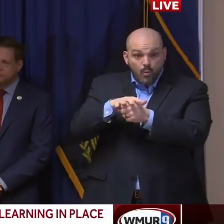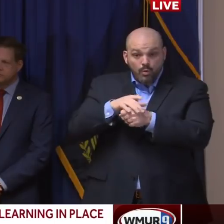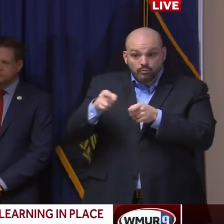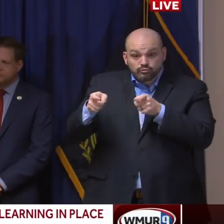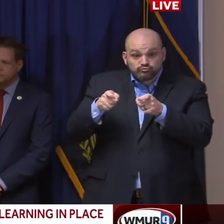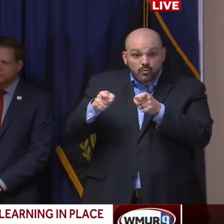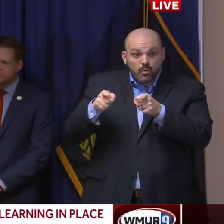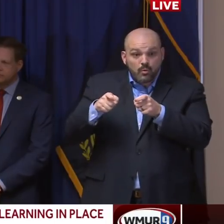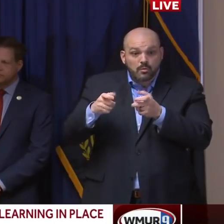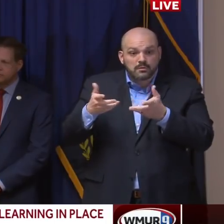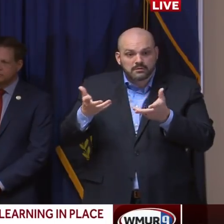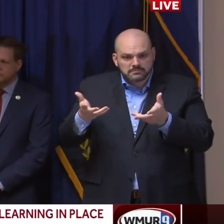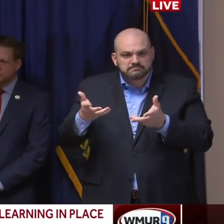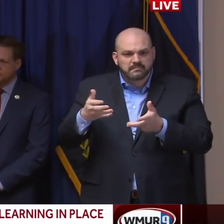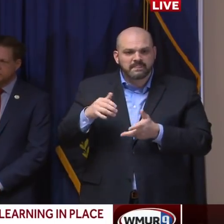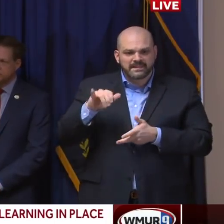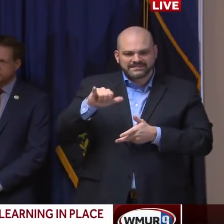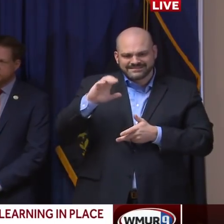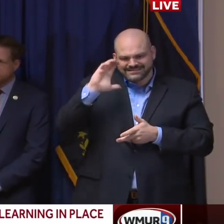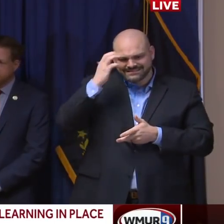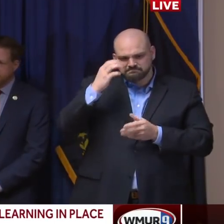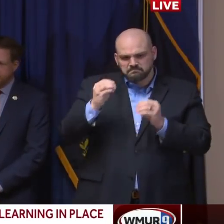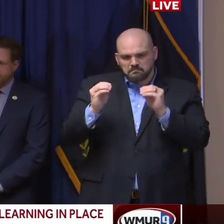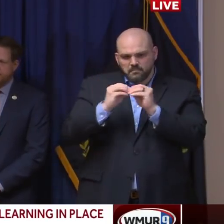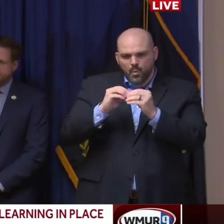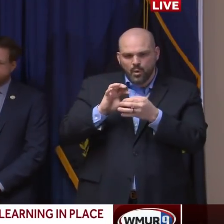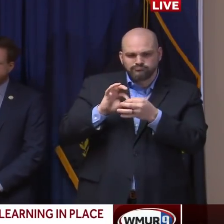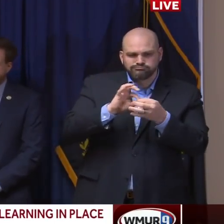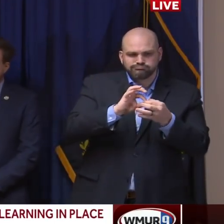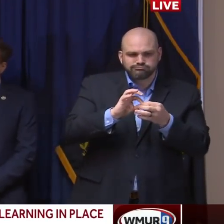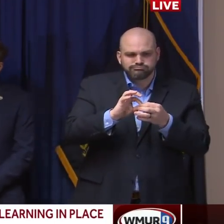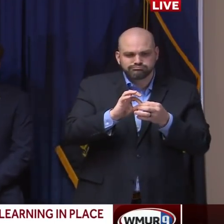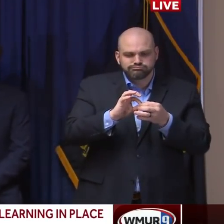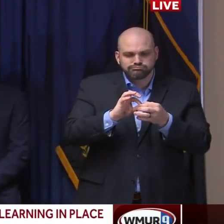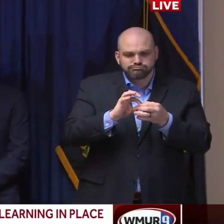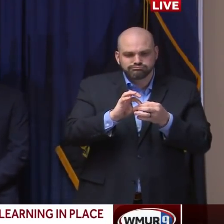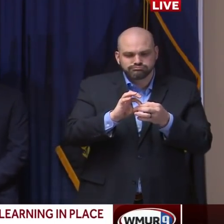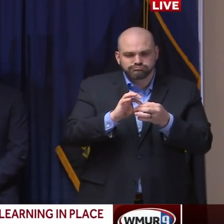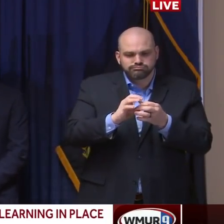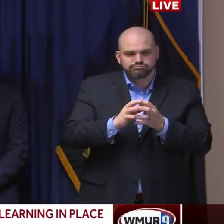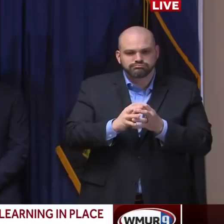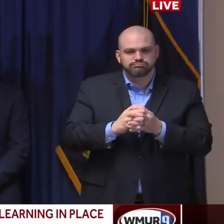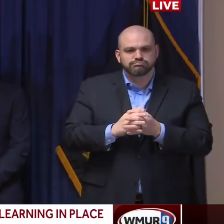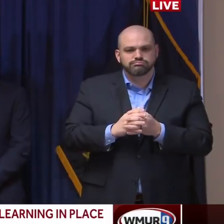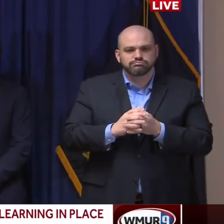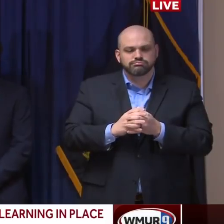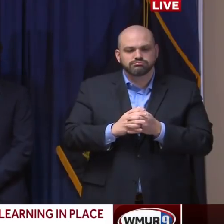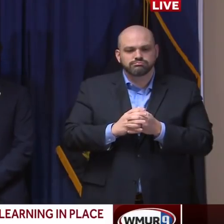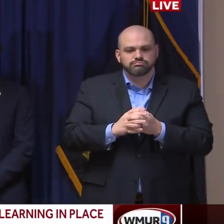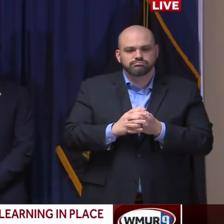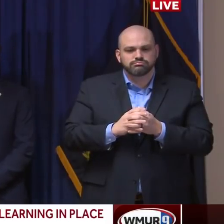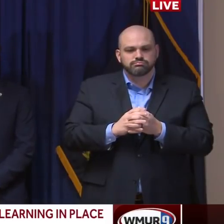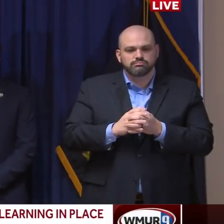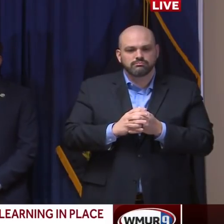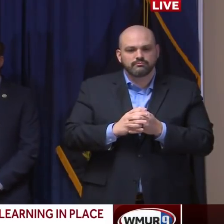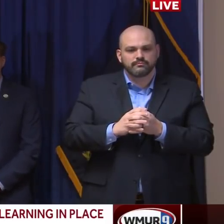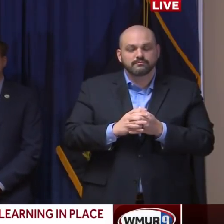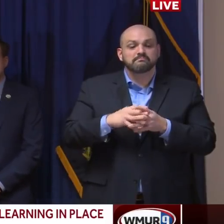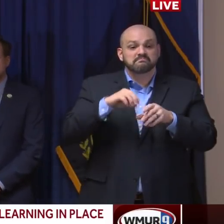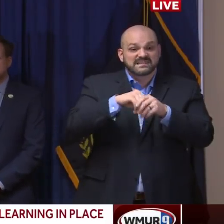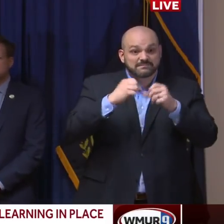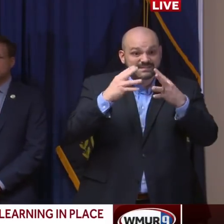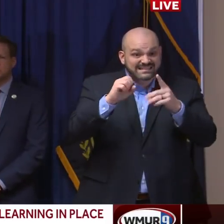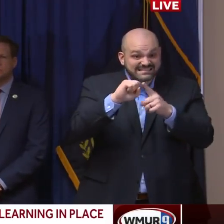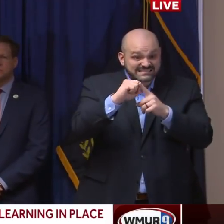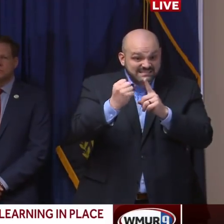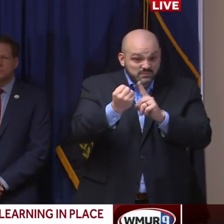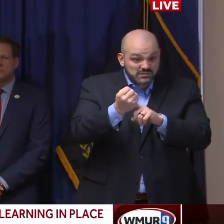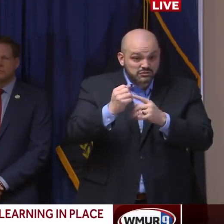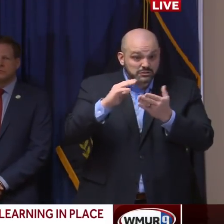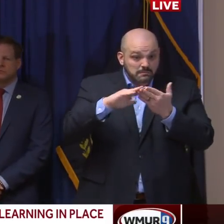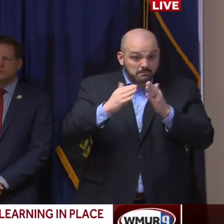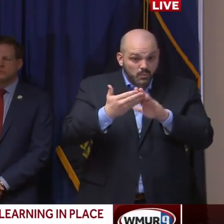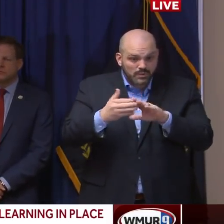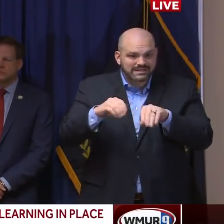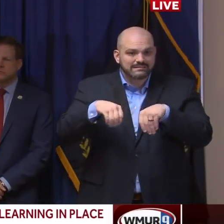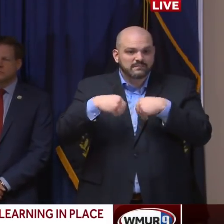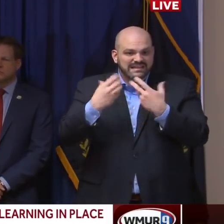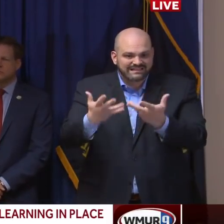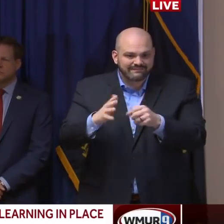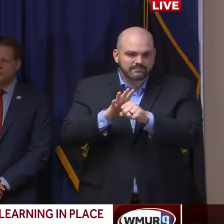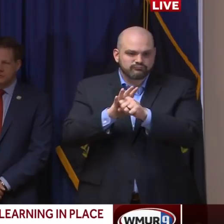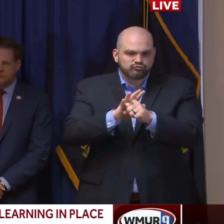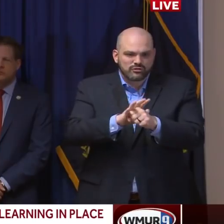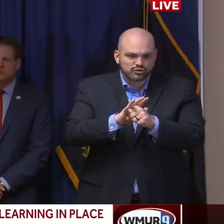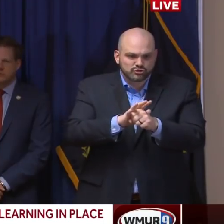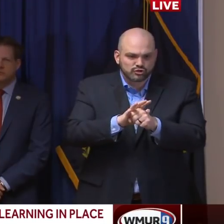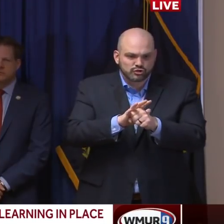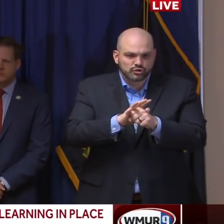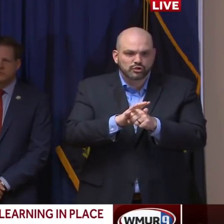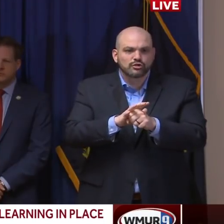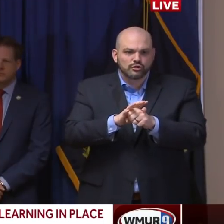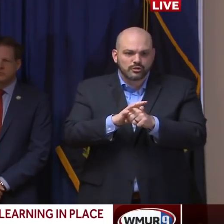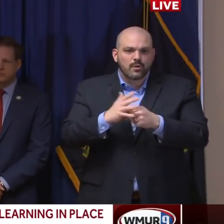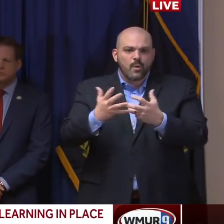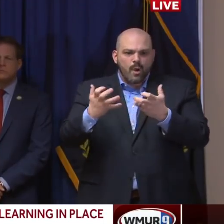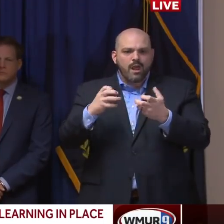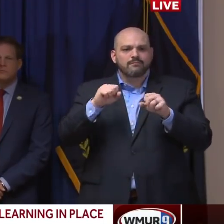AND THEN I GUESS THE OTHER ASPECT RELATIVE TO LOCAL CONTROL THAT I WOULD MAYBE LEAN IN ON IS REALLY ASSOCIATED WITH -- IN MANY CASES, THEY WERE RECEIVING PRESSURE FROM THEIR COMMUNITIES